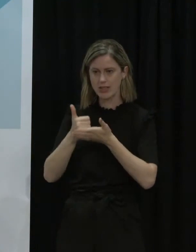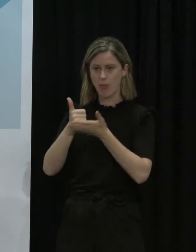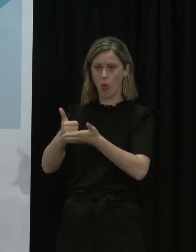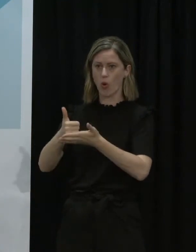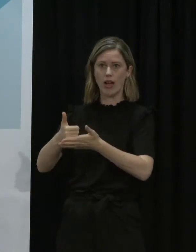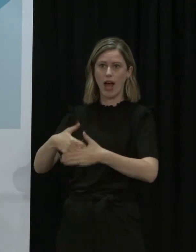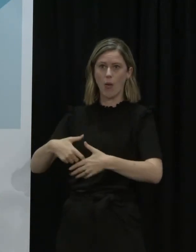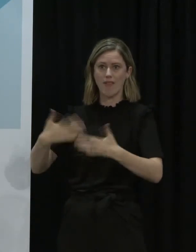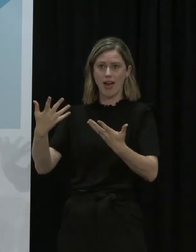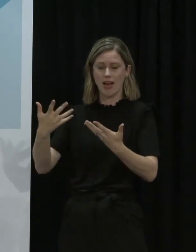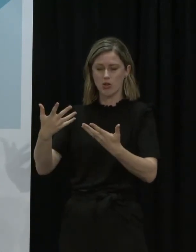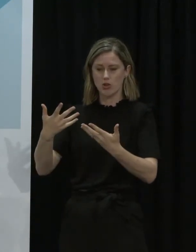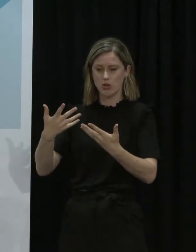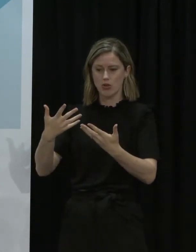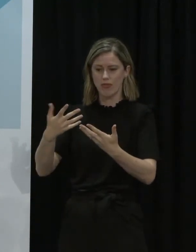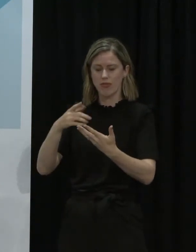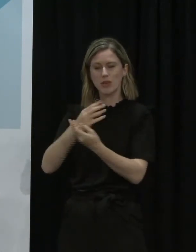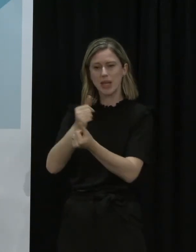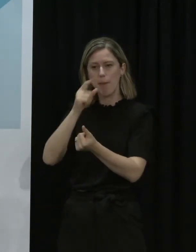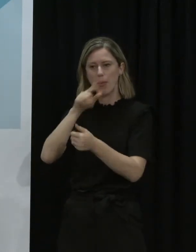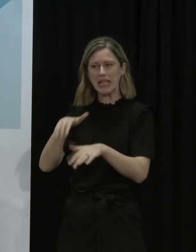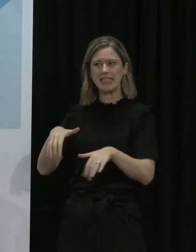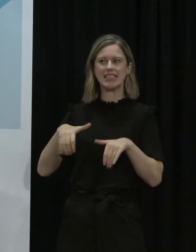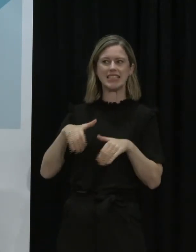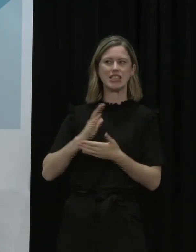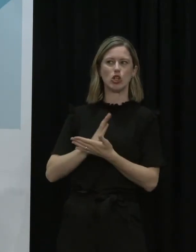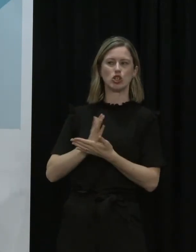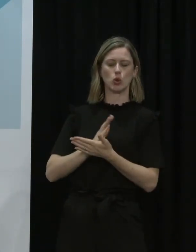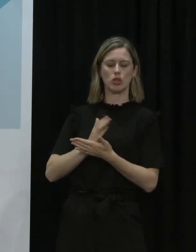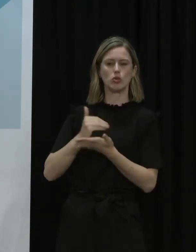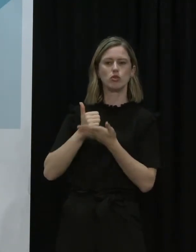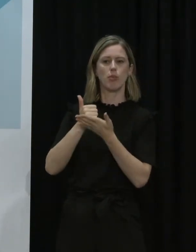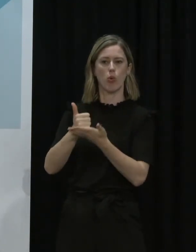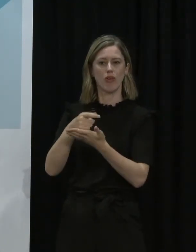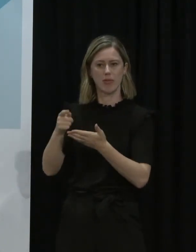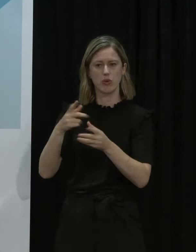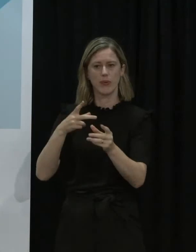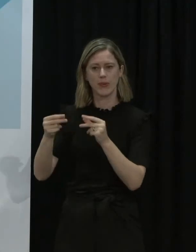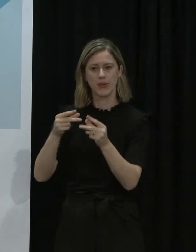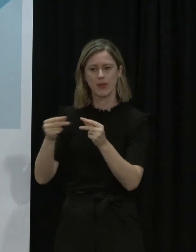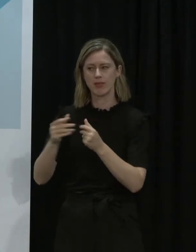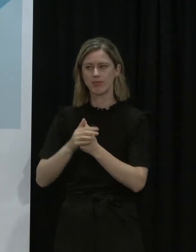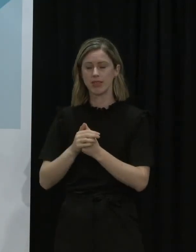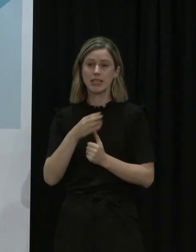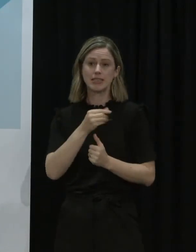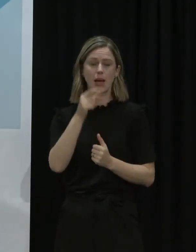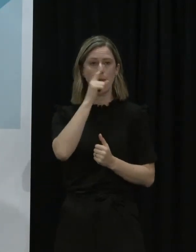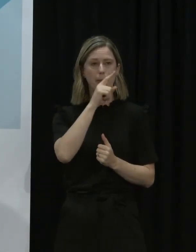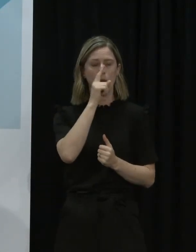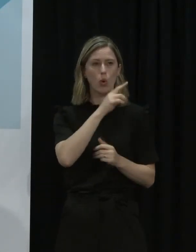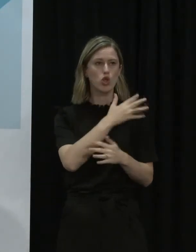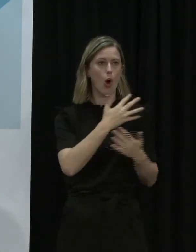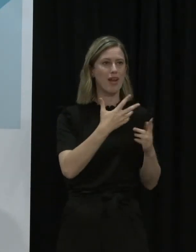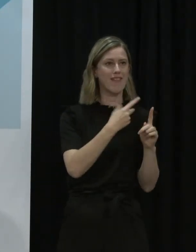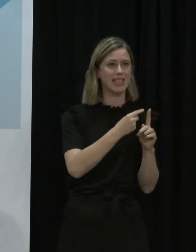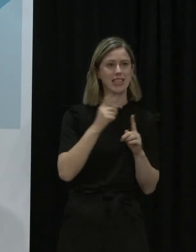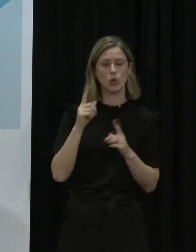time, support for the distribution in and support in